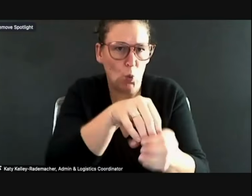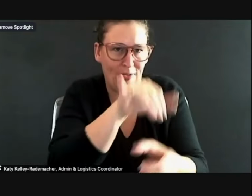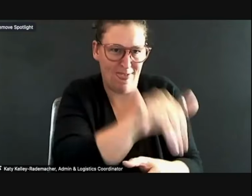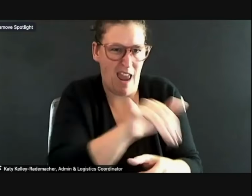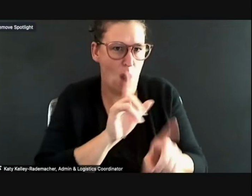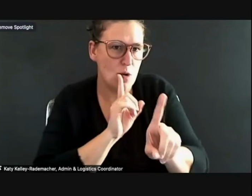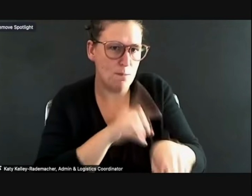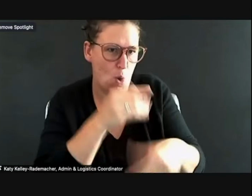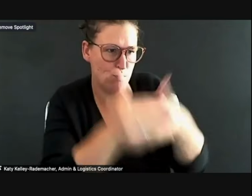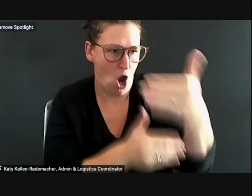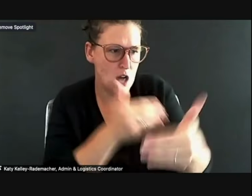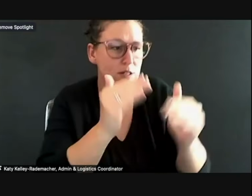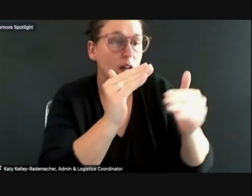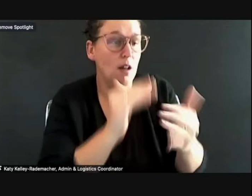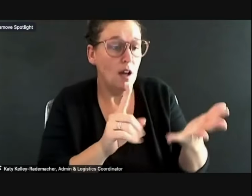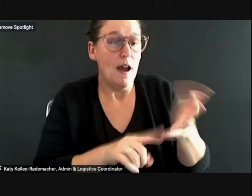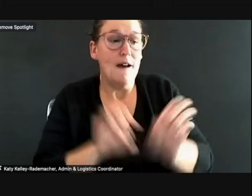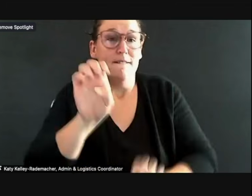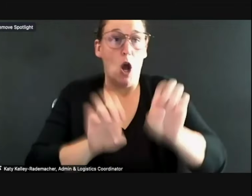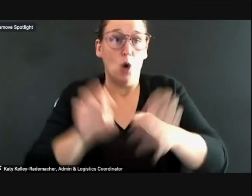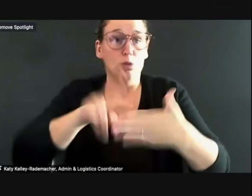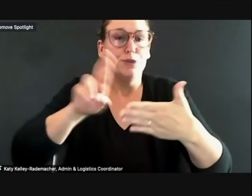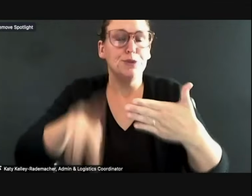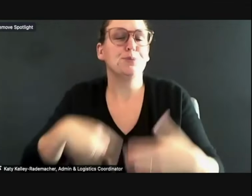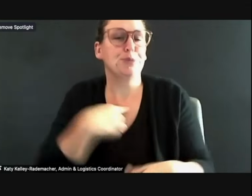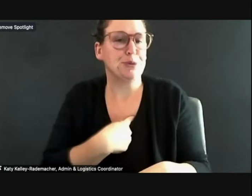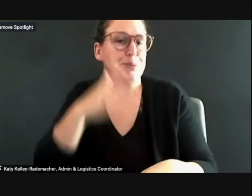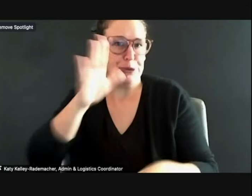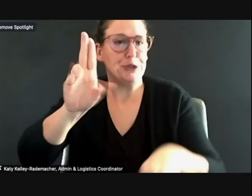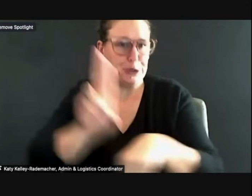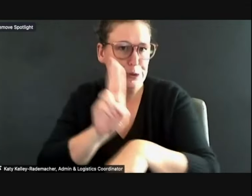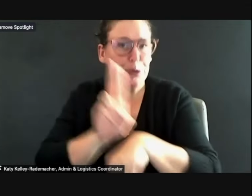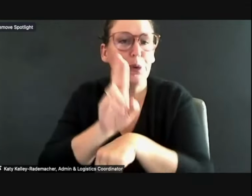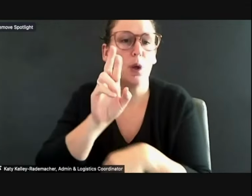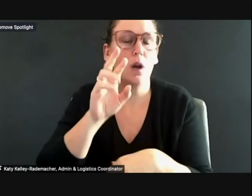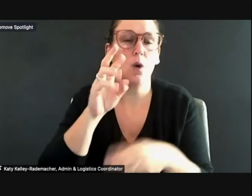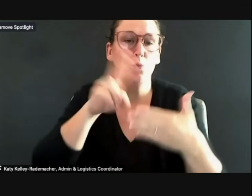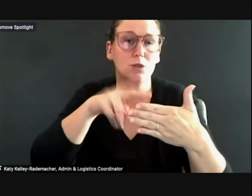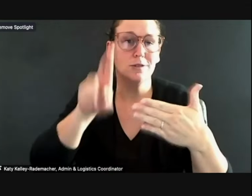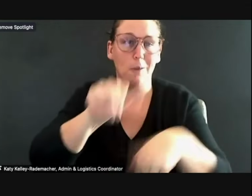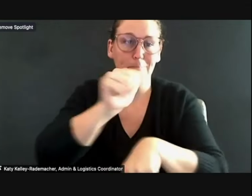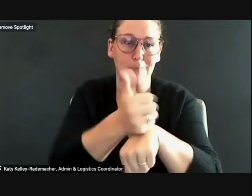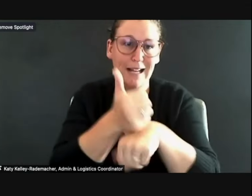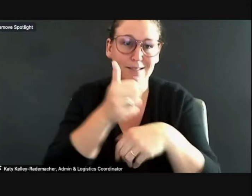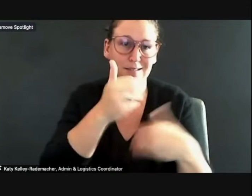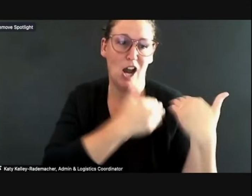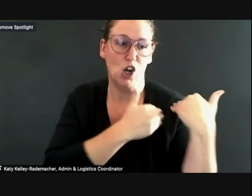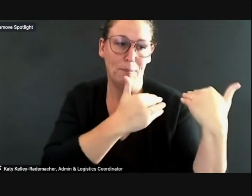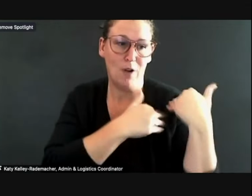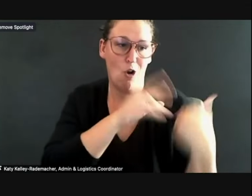Evaluation Results: (Review RBA questions. Did you do a formal evaluation? What are results?